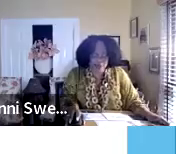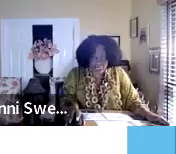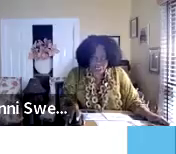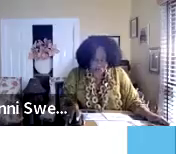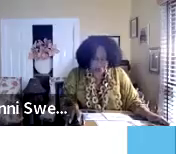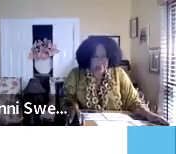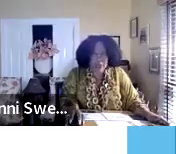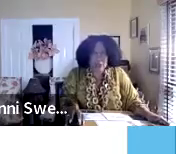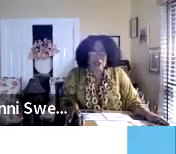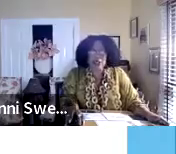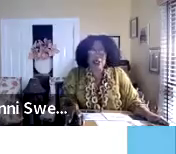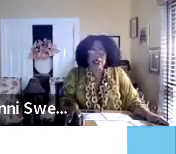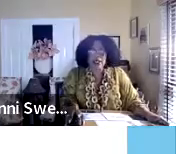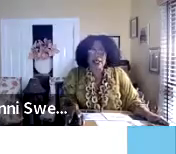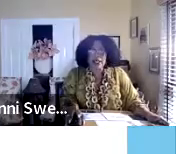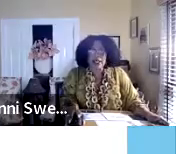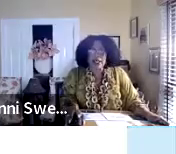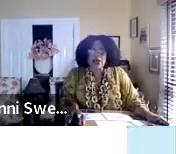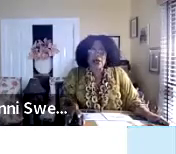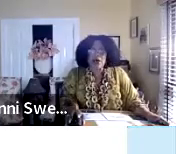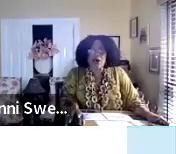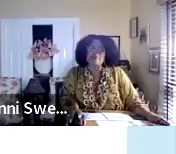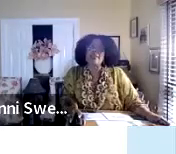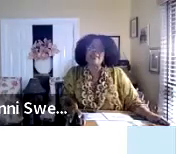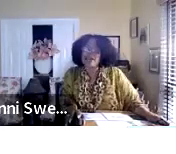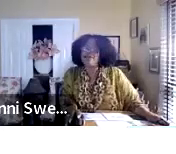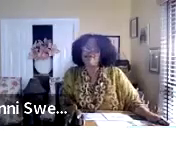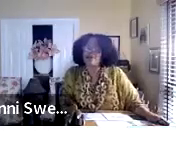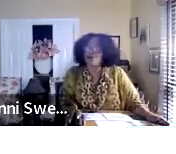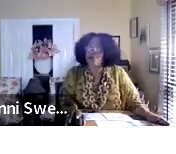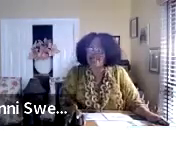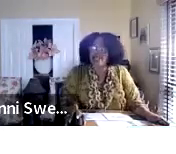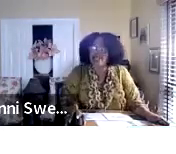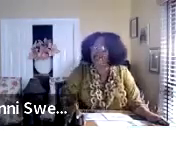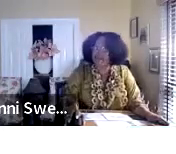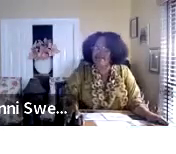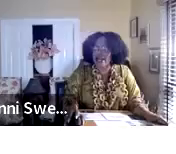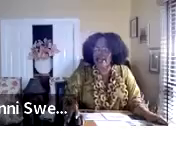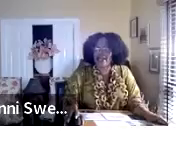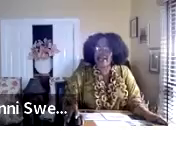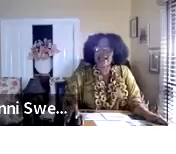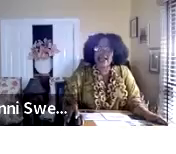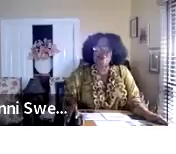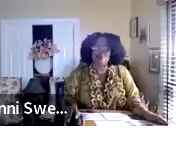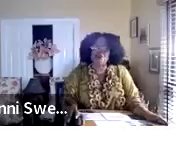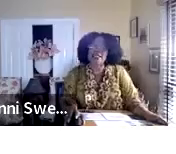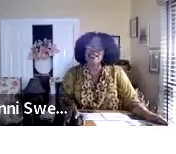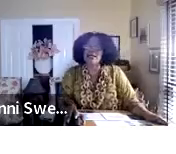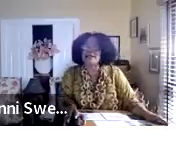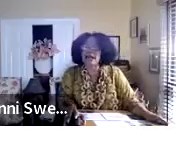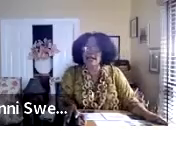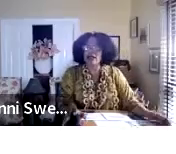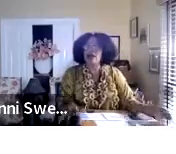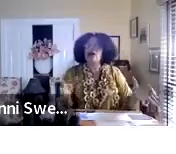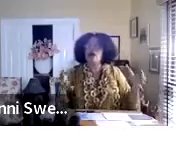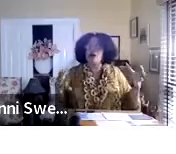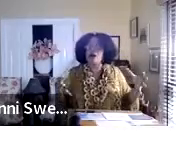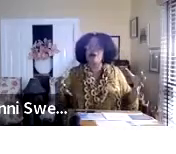and our entire agency and board to welcome you to our statewide training on telehealth, Telehealth, Accessing Rural